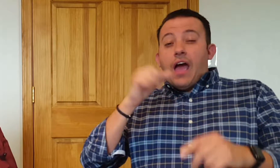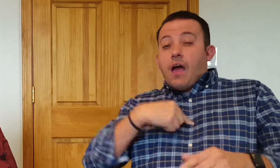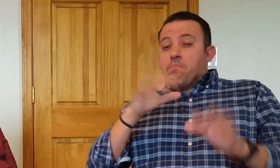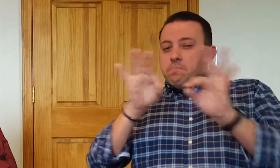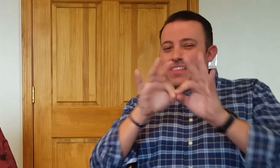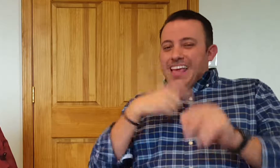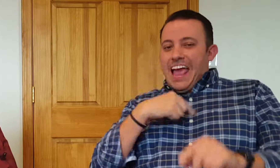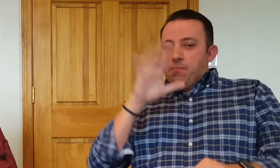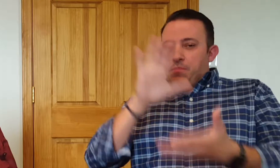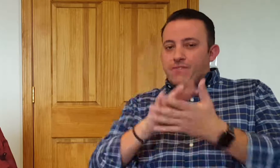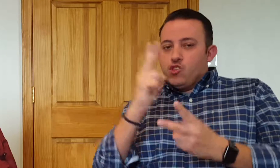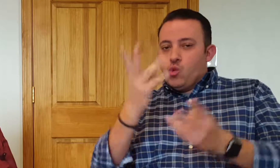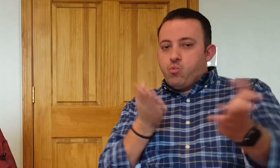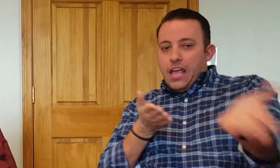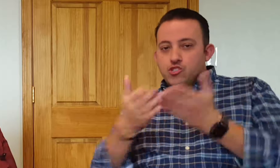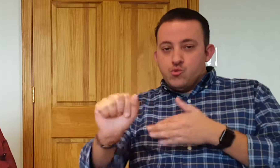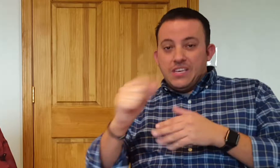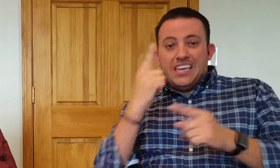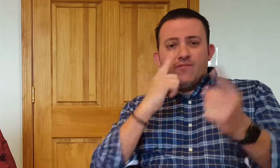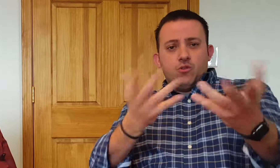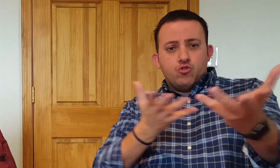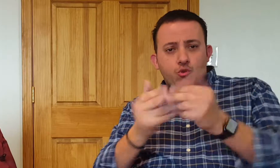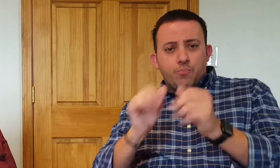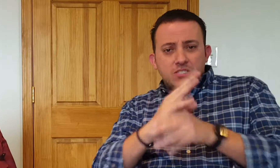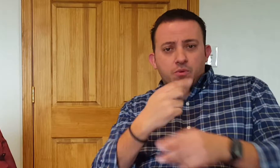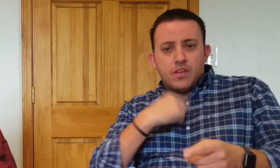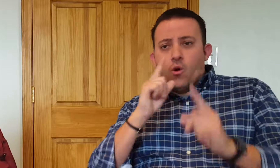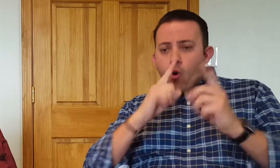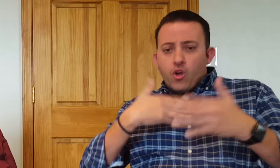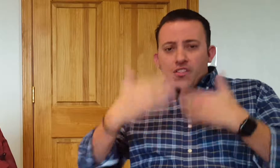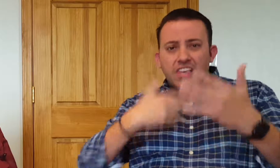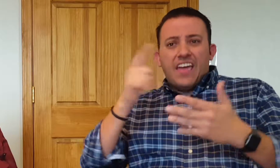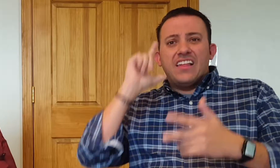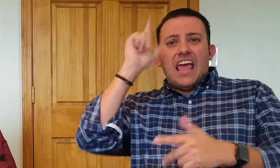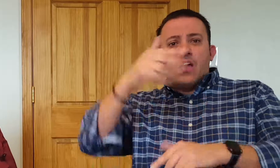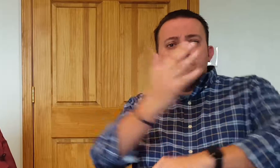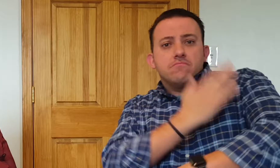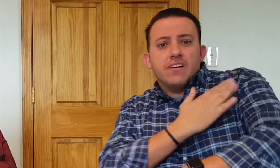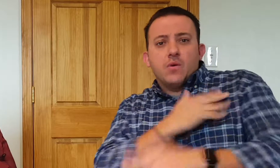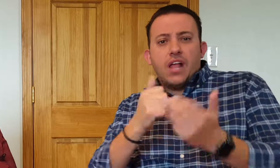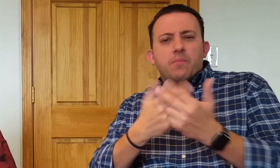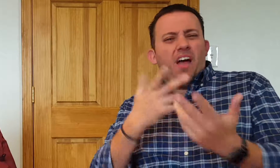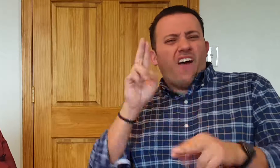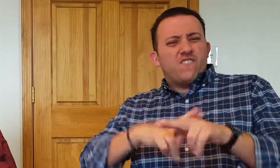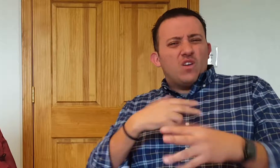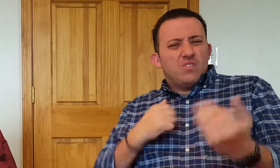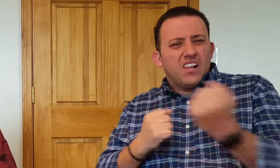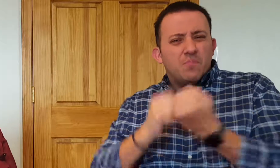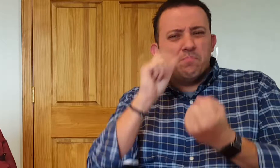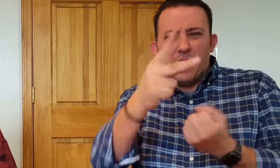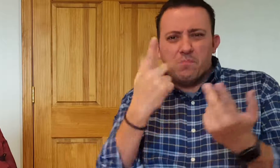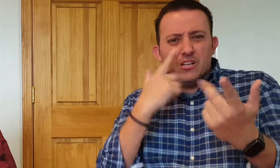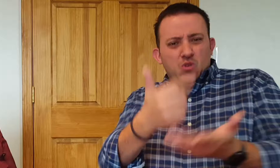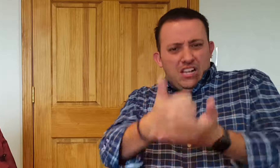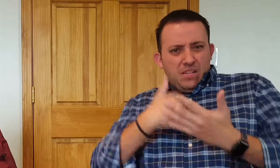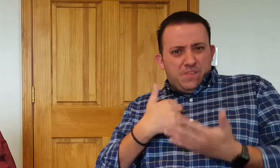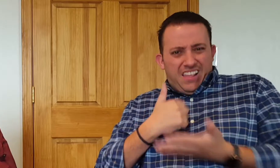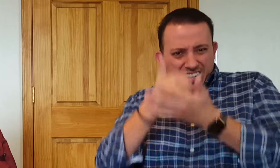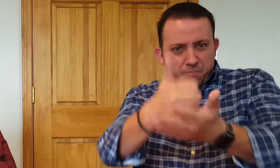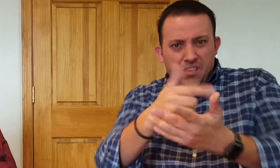The important thing to know is that I believe it's a two-way street. If you use our services then down the road and you need support,